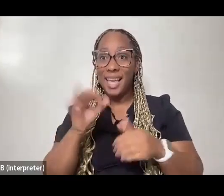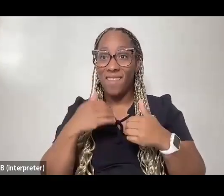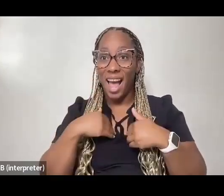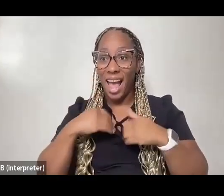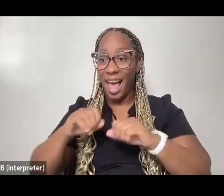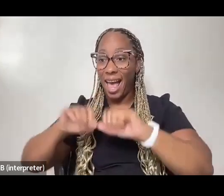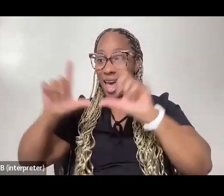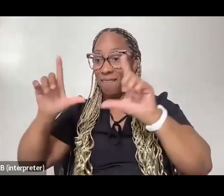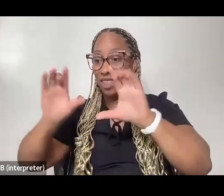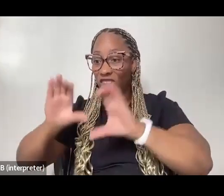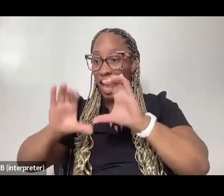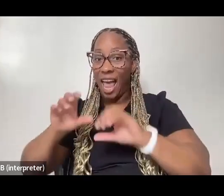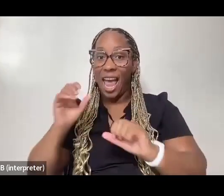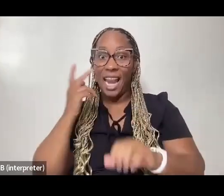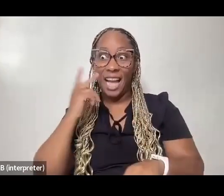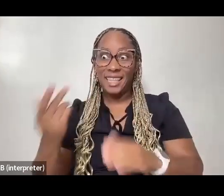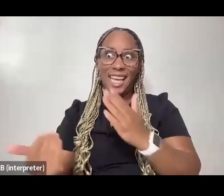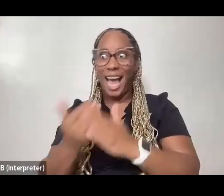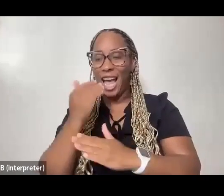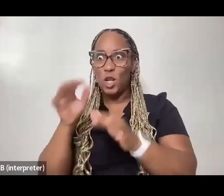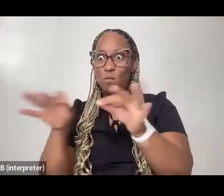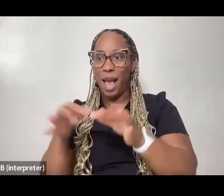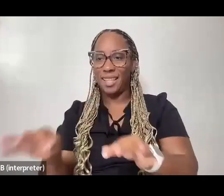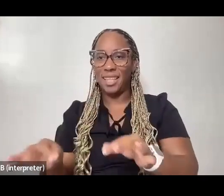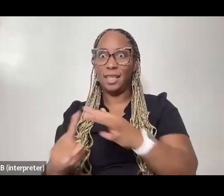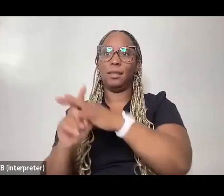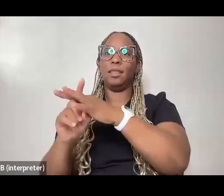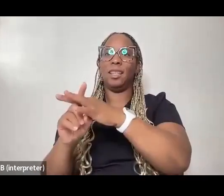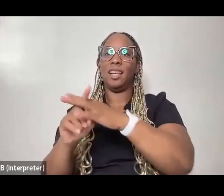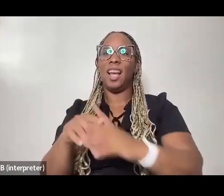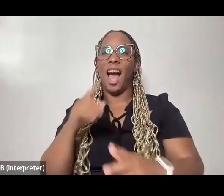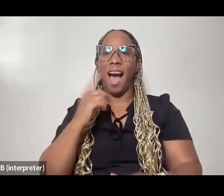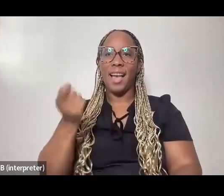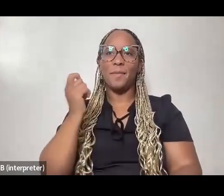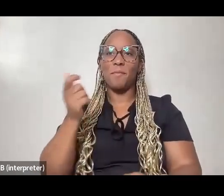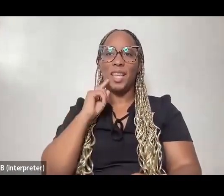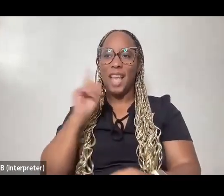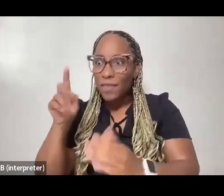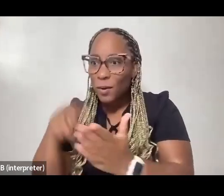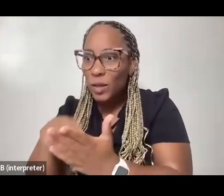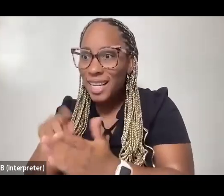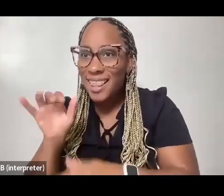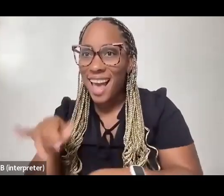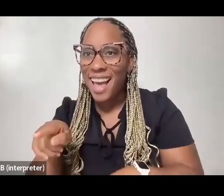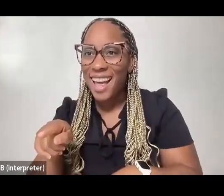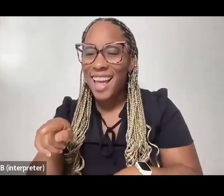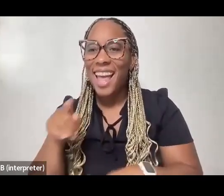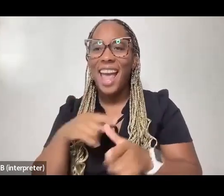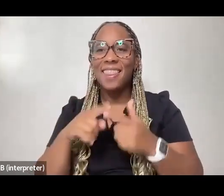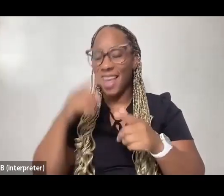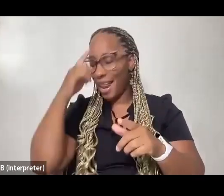open, if I see a new chat message comes up, I immediately have to go read that chat message and in my brain is